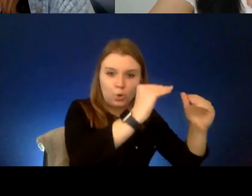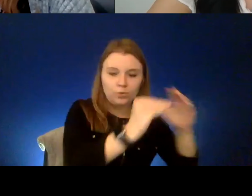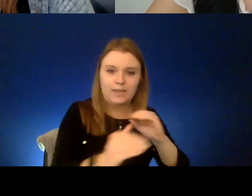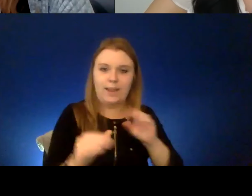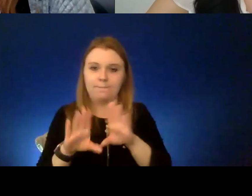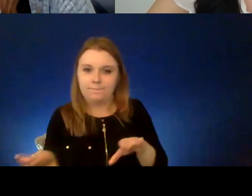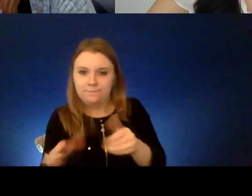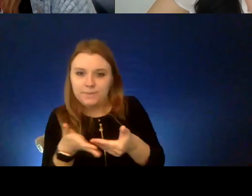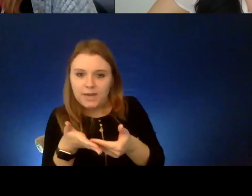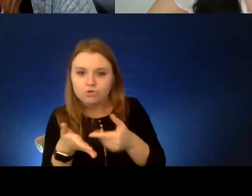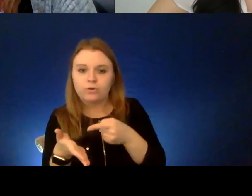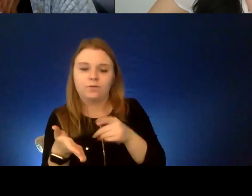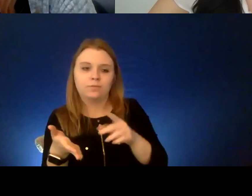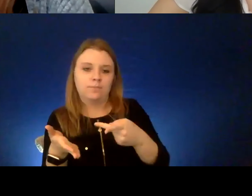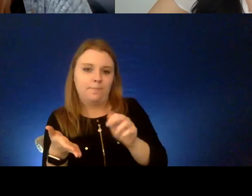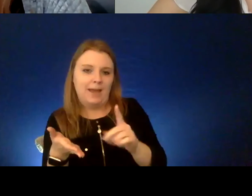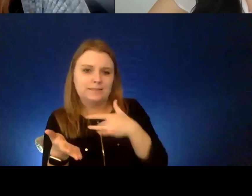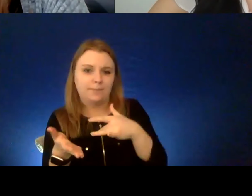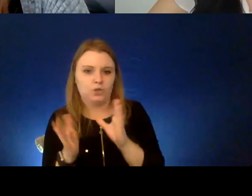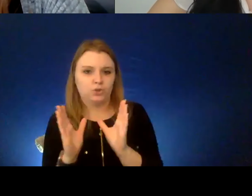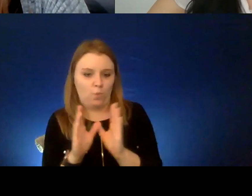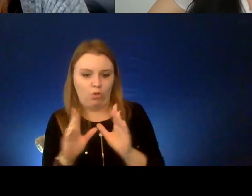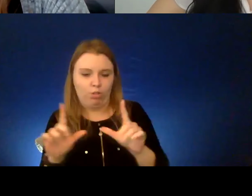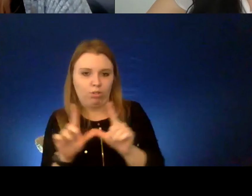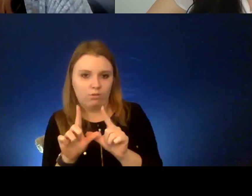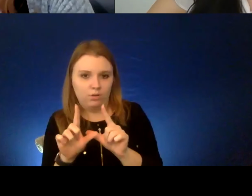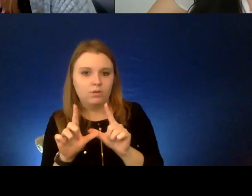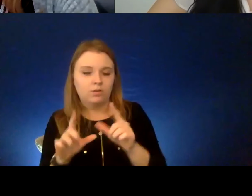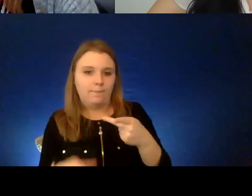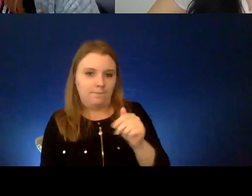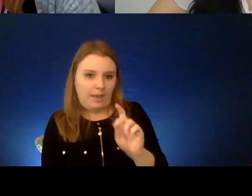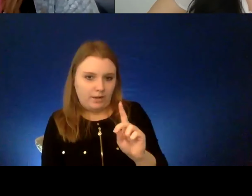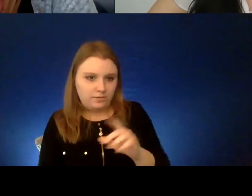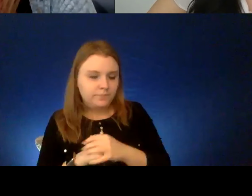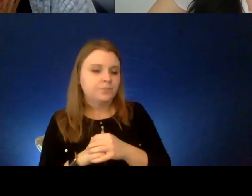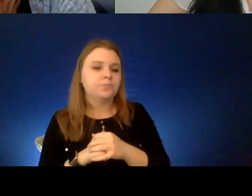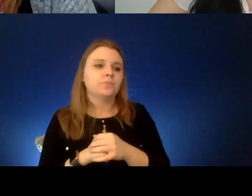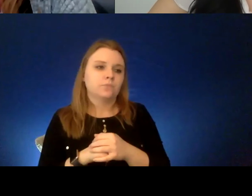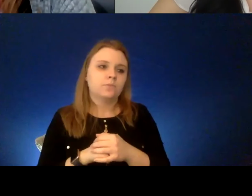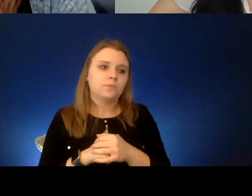So that's usually the sign there. And then yeah, Beth, they'll have a PDF of my slides